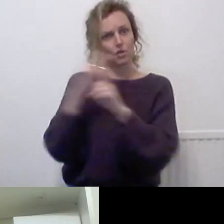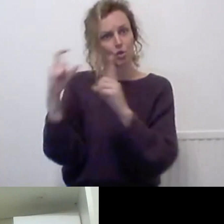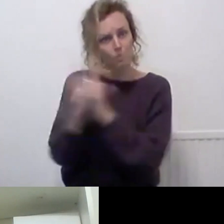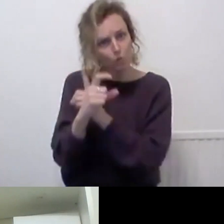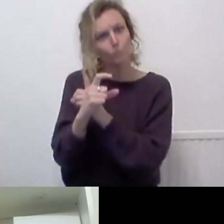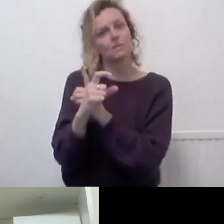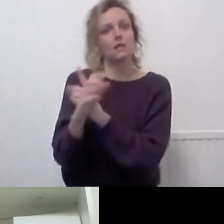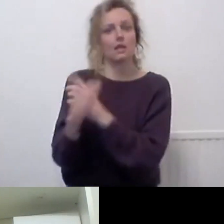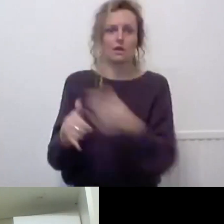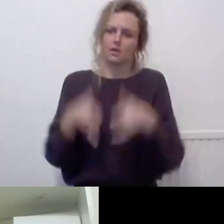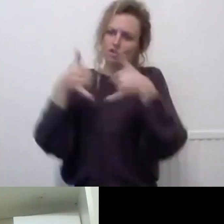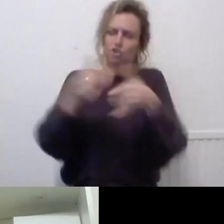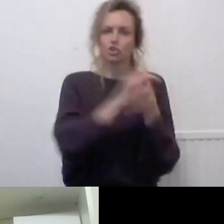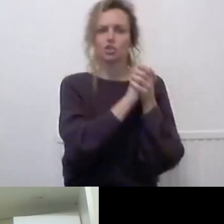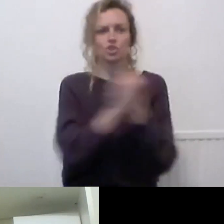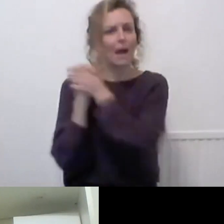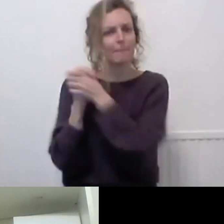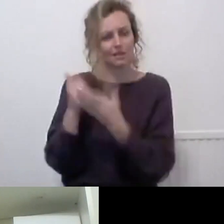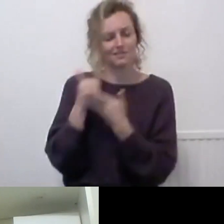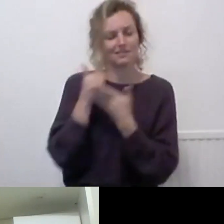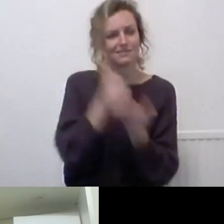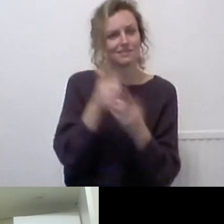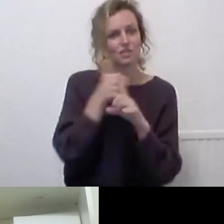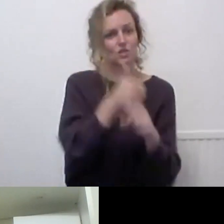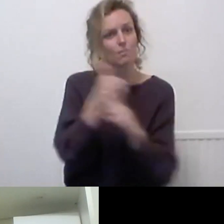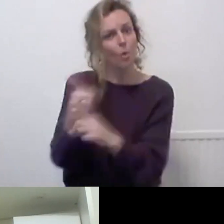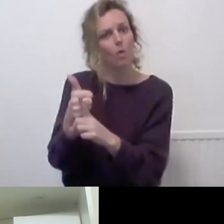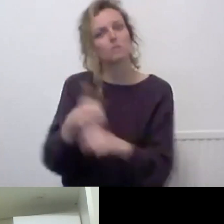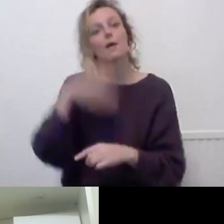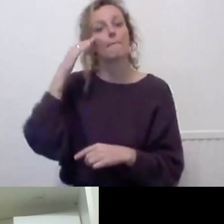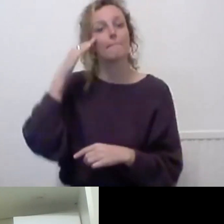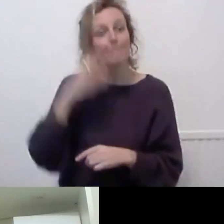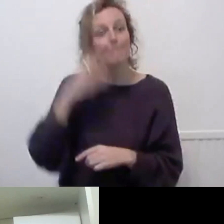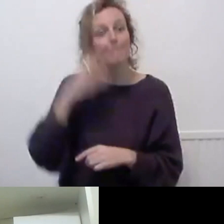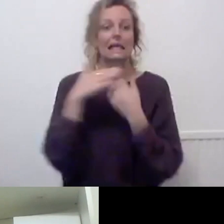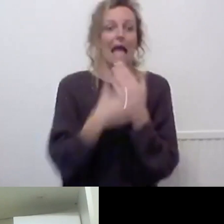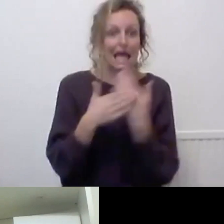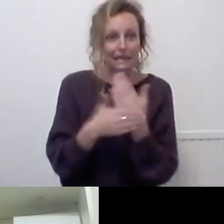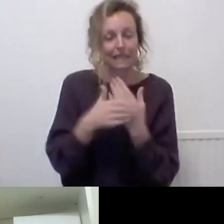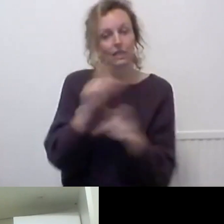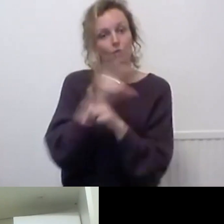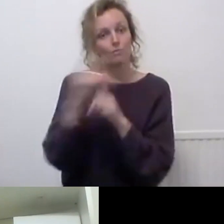black, Asian and minority ethnic population. Great to have you with us tonight. Mohammed's